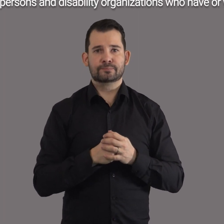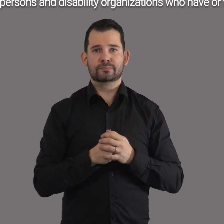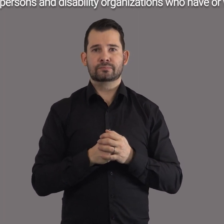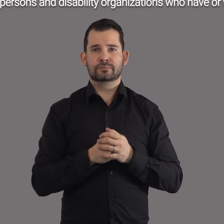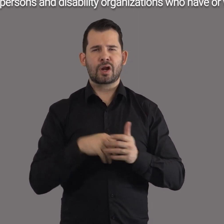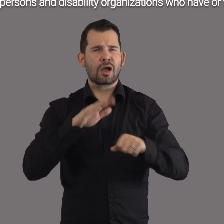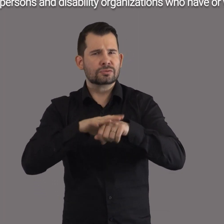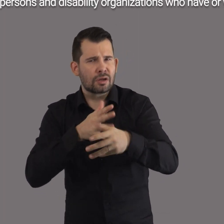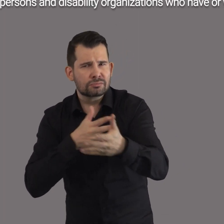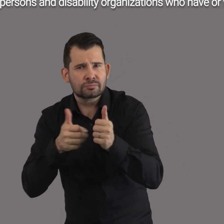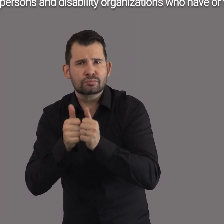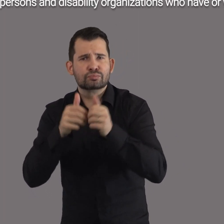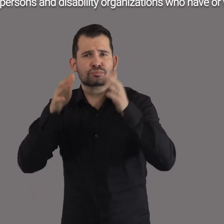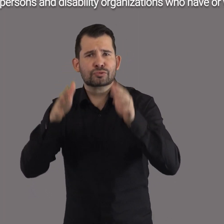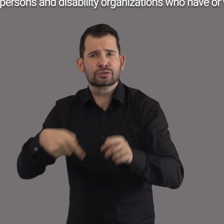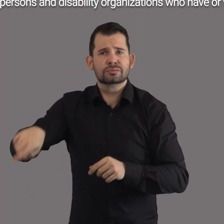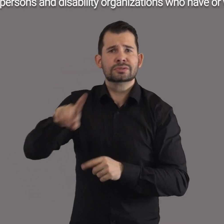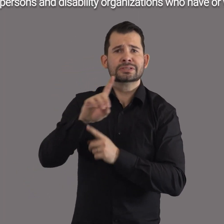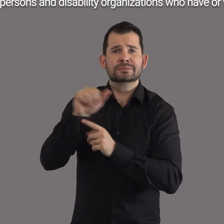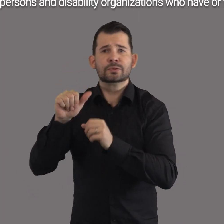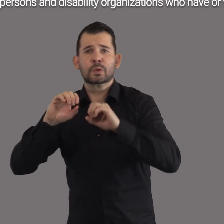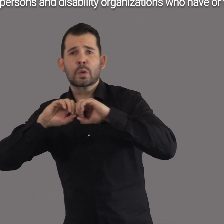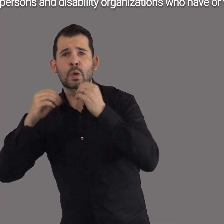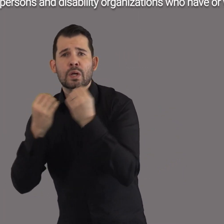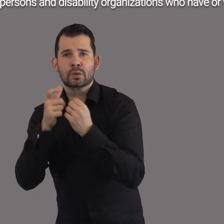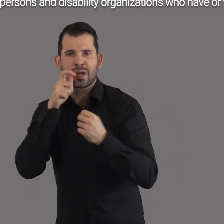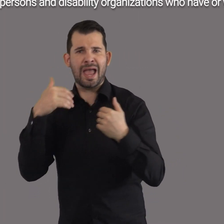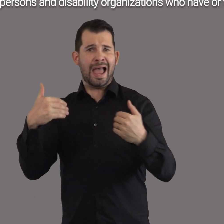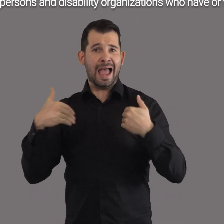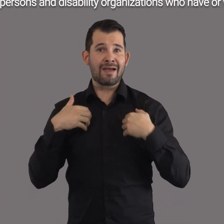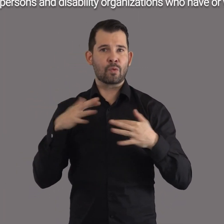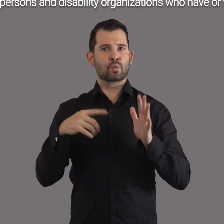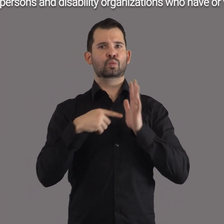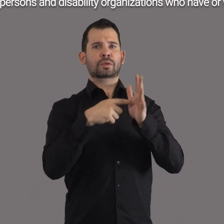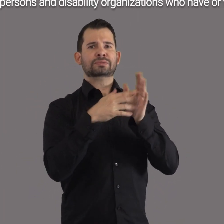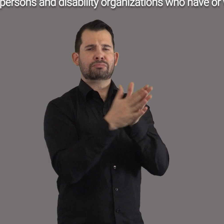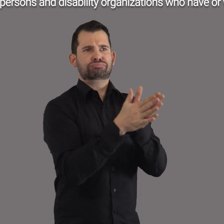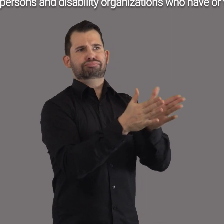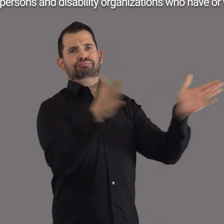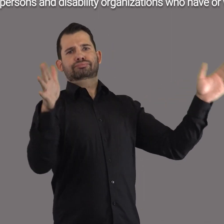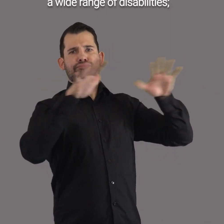consulting with persons and disability organizations who have or who represent